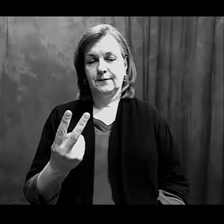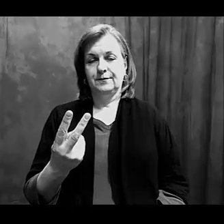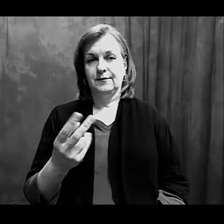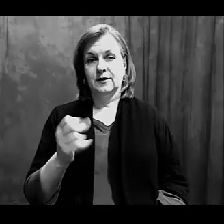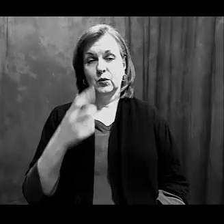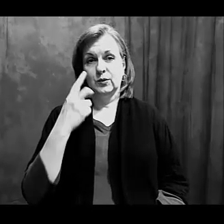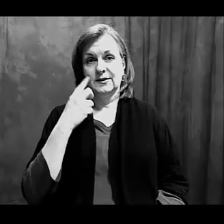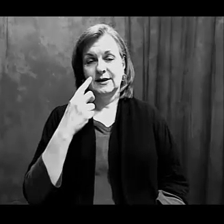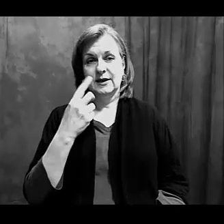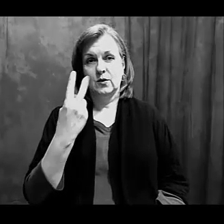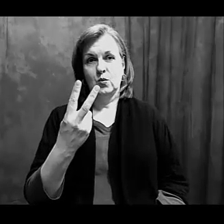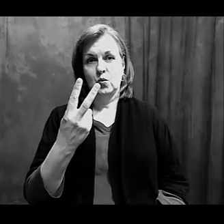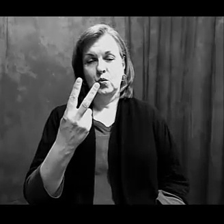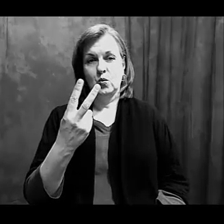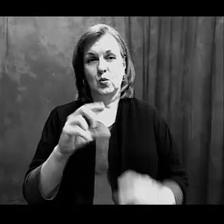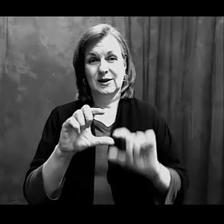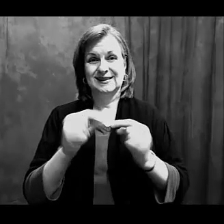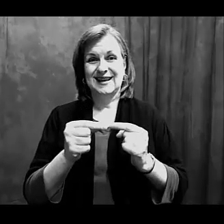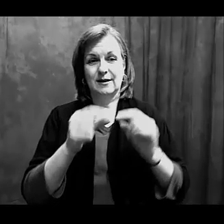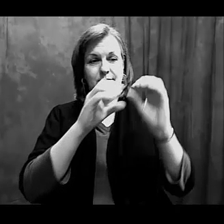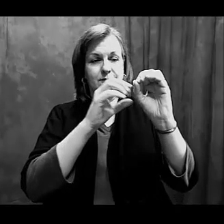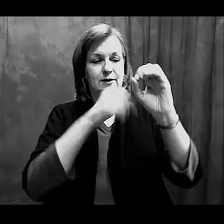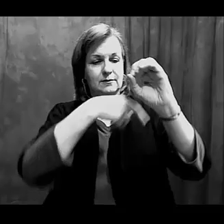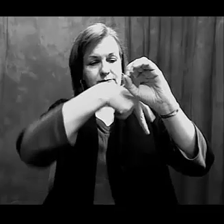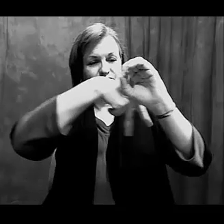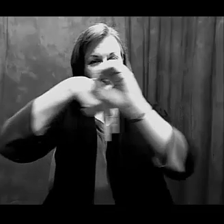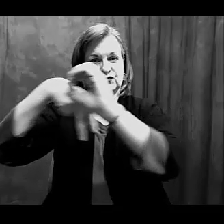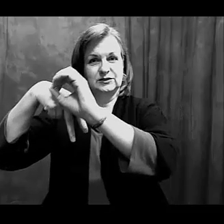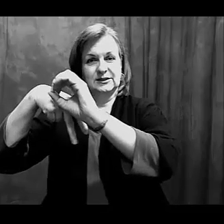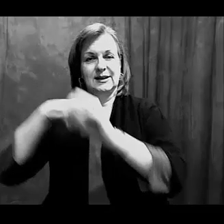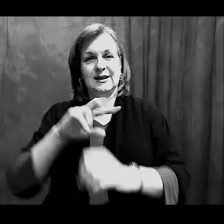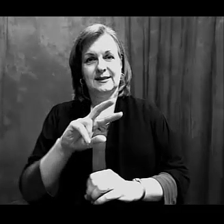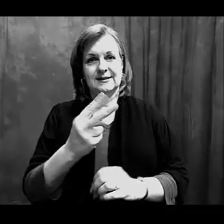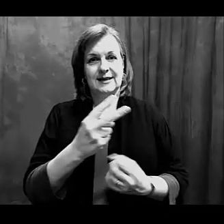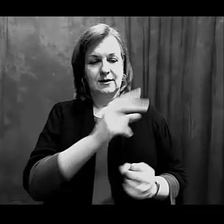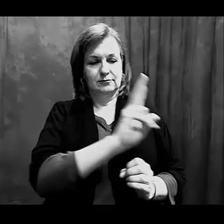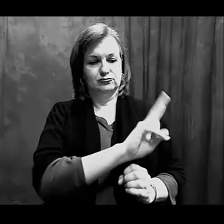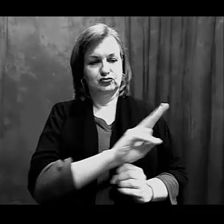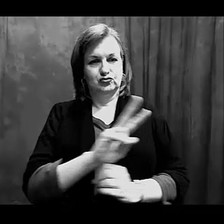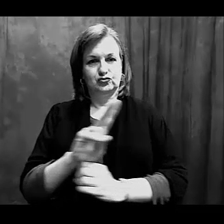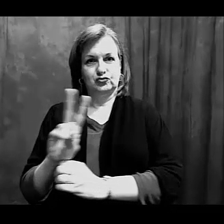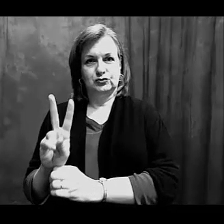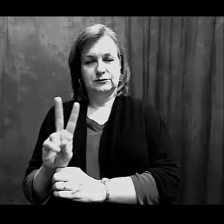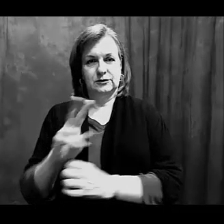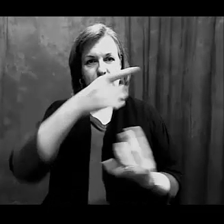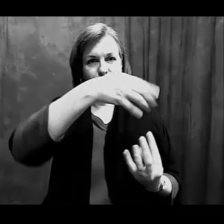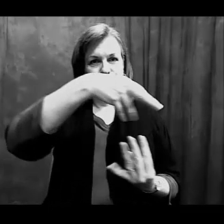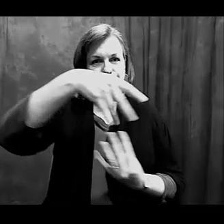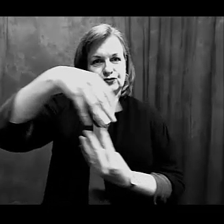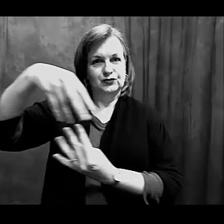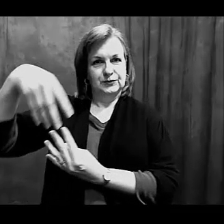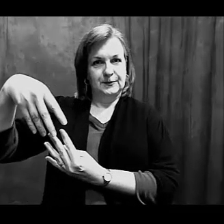so you see here's one set of phospholipids there's a second set of phospholipid